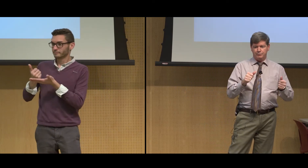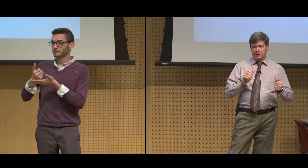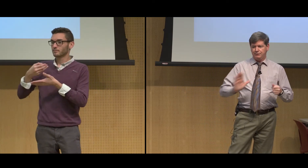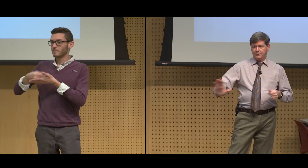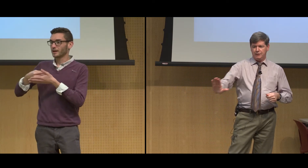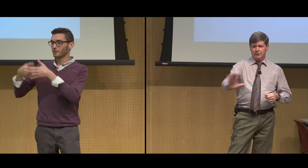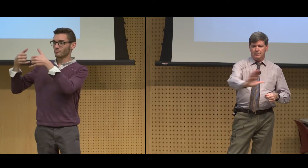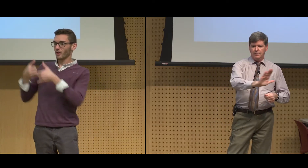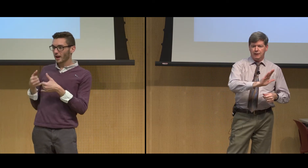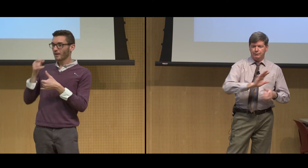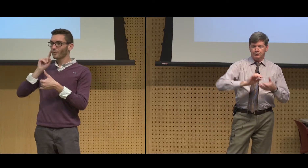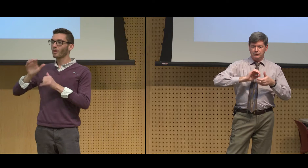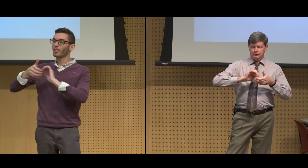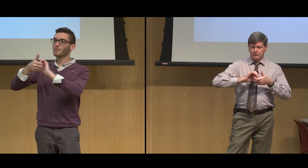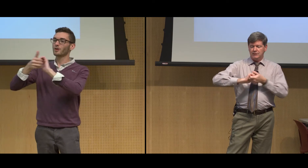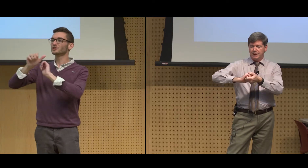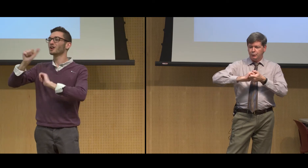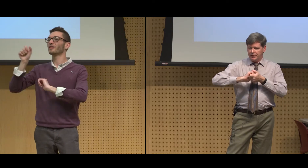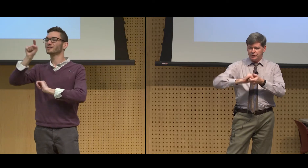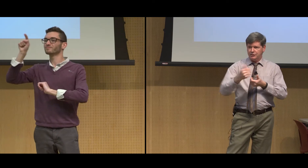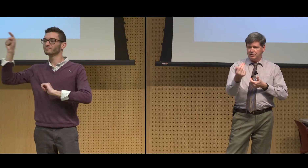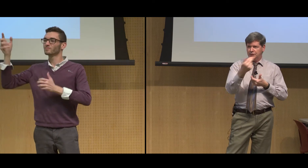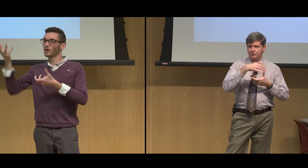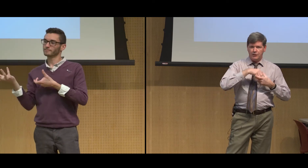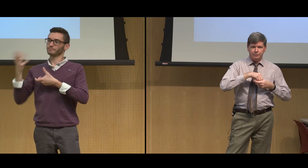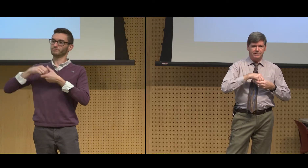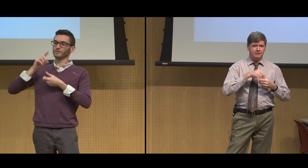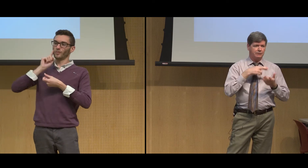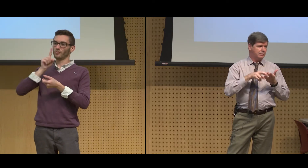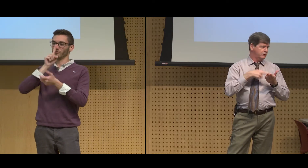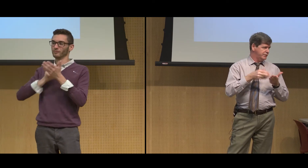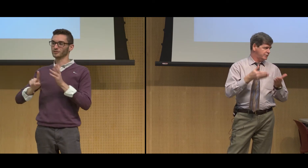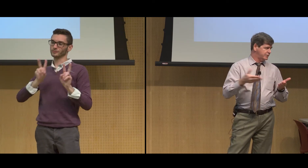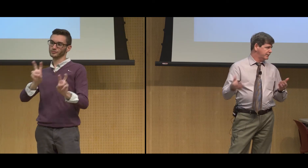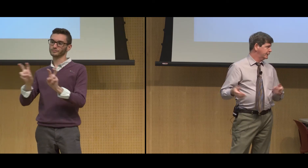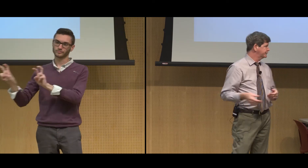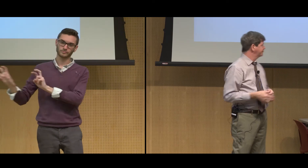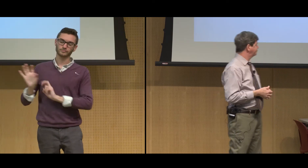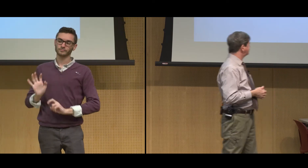to pay for their, um, collaboration and involvement in research things.